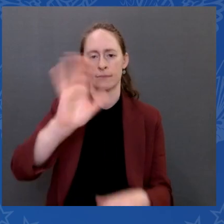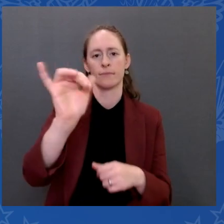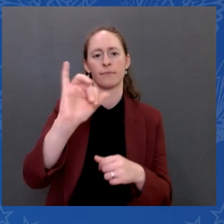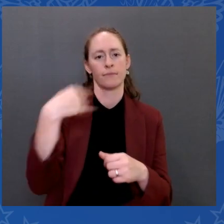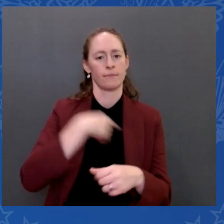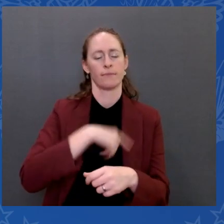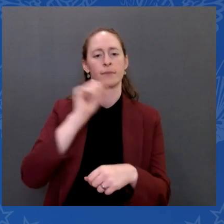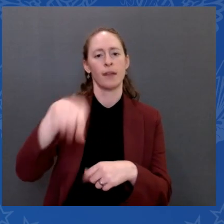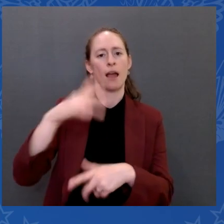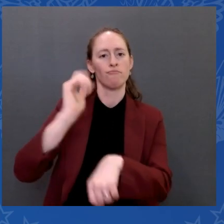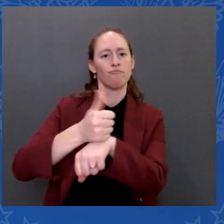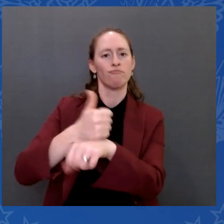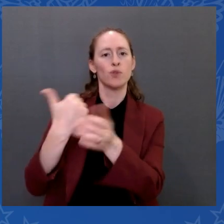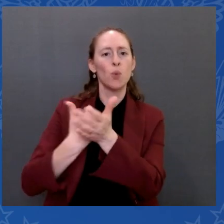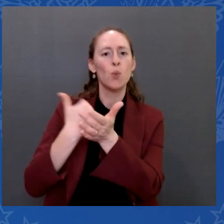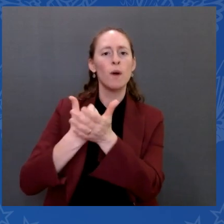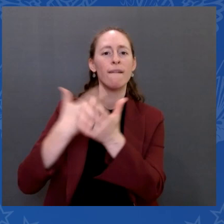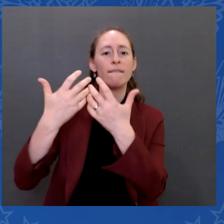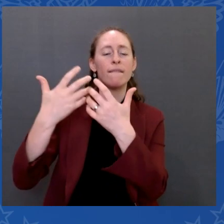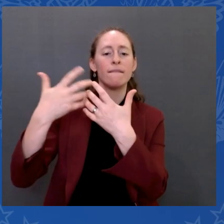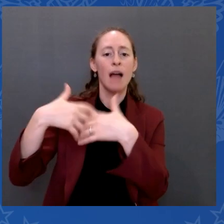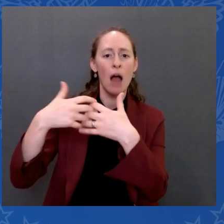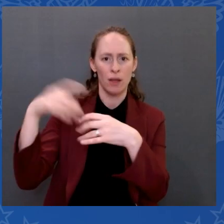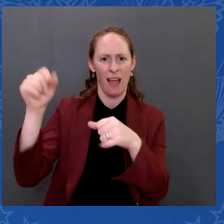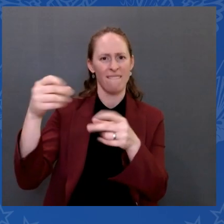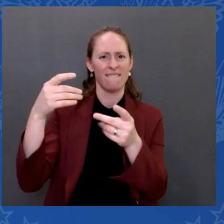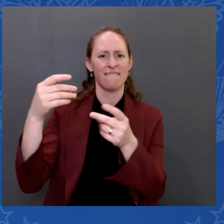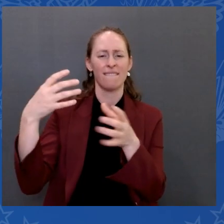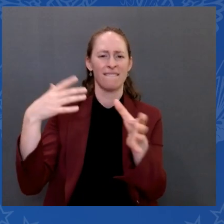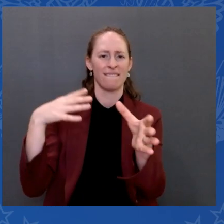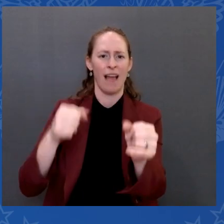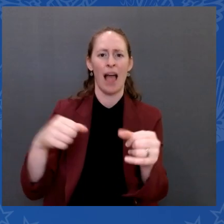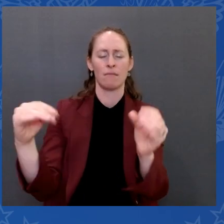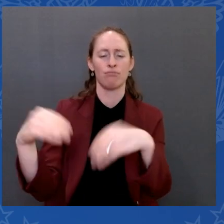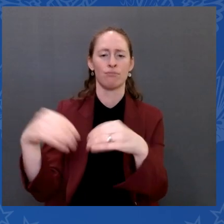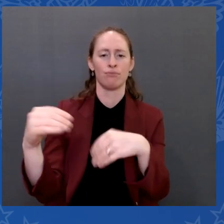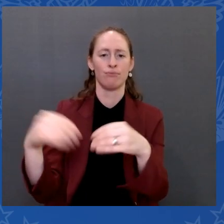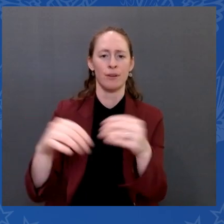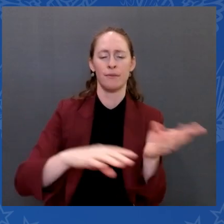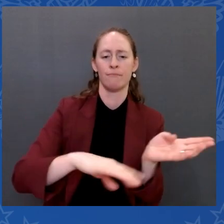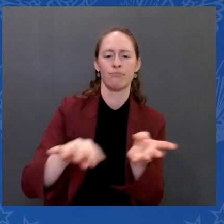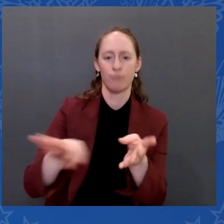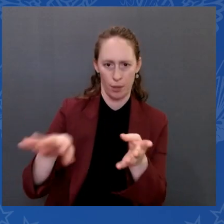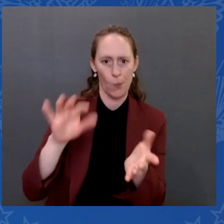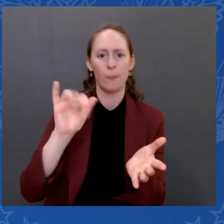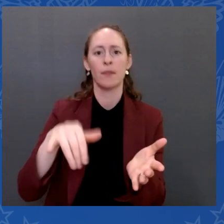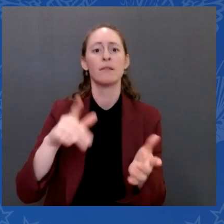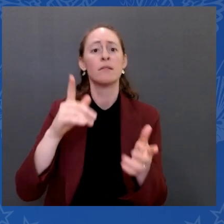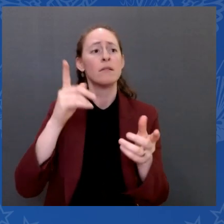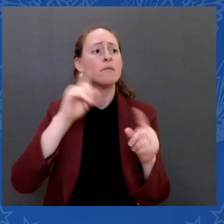but I can't stress enough how much that helps our military. The resources provided for the CHIPS for America Defense